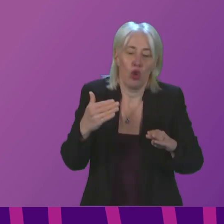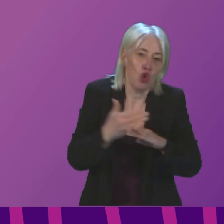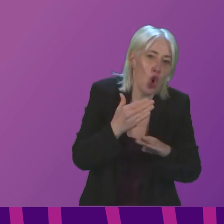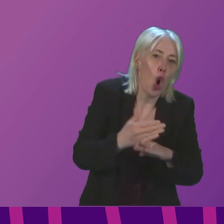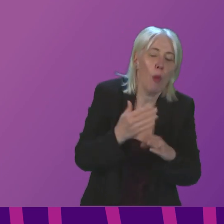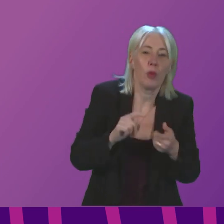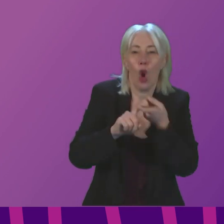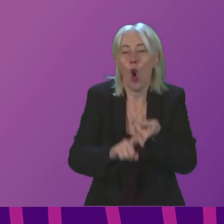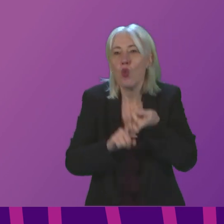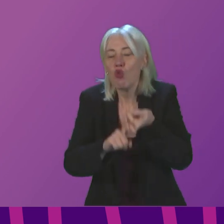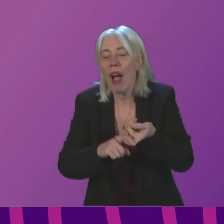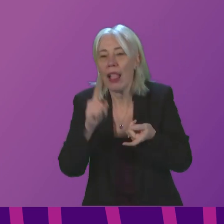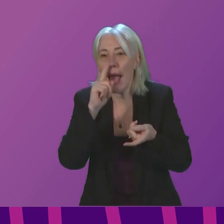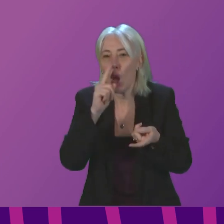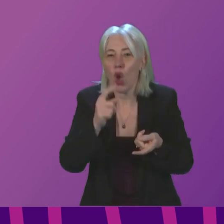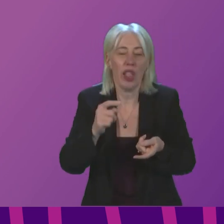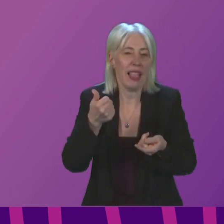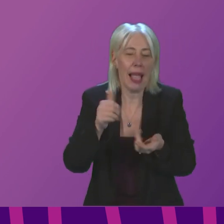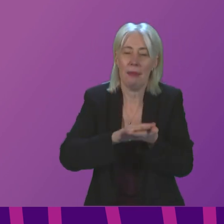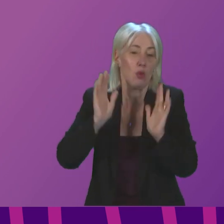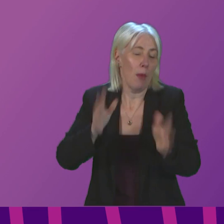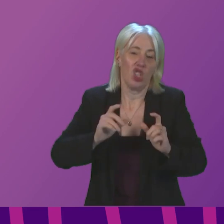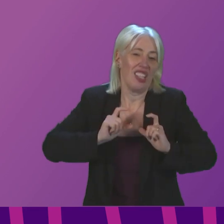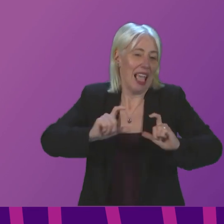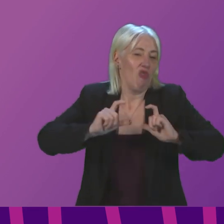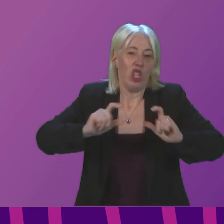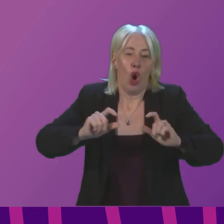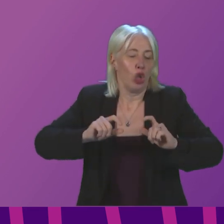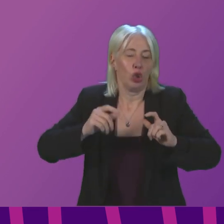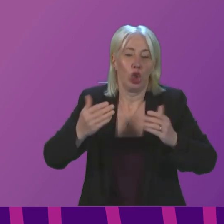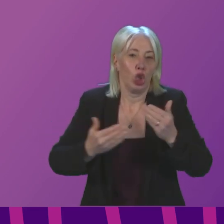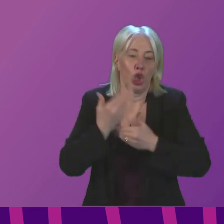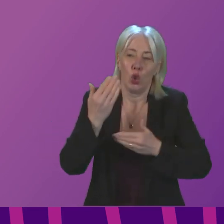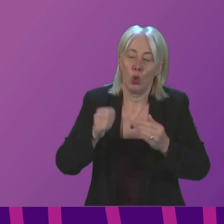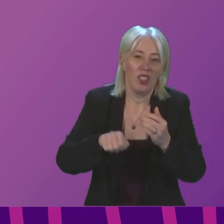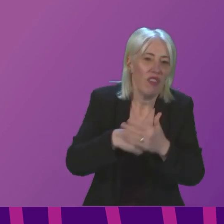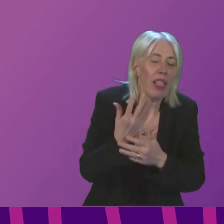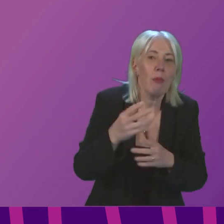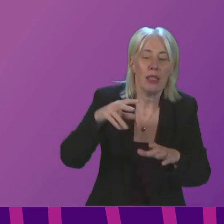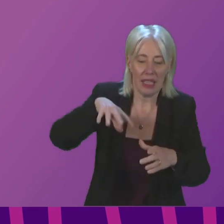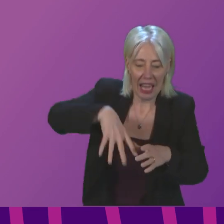on oil and gas, we continue with new developments and unlimited extraction, or do we say that